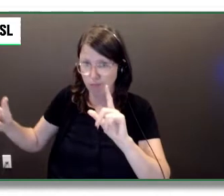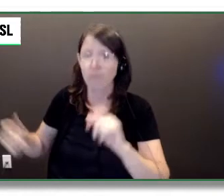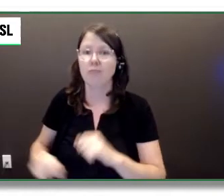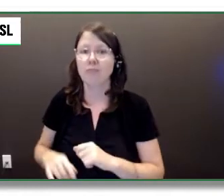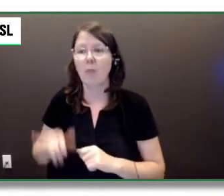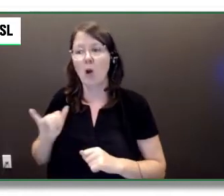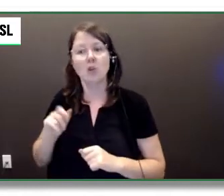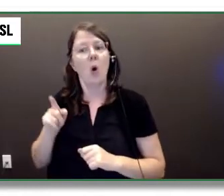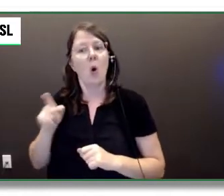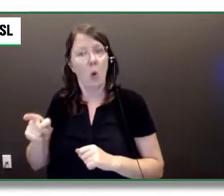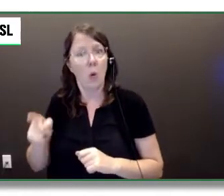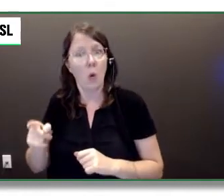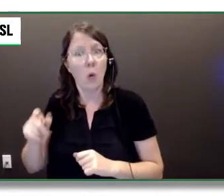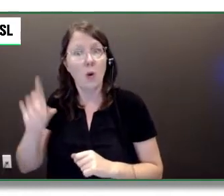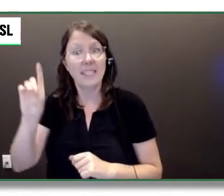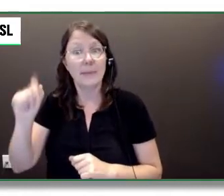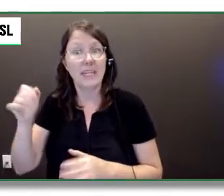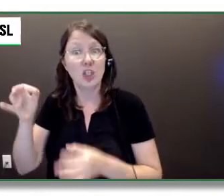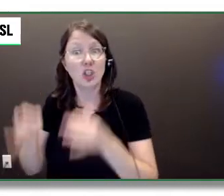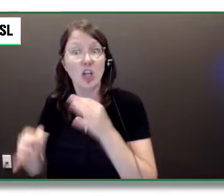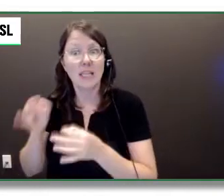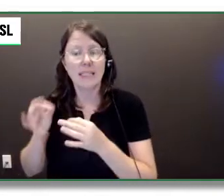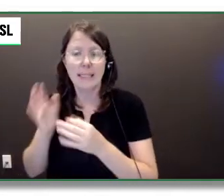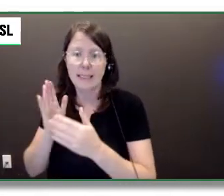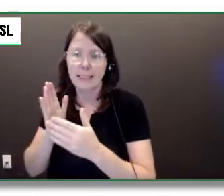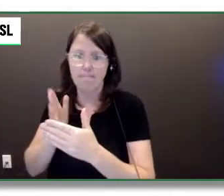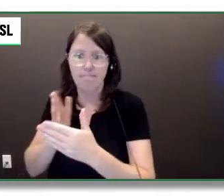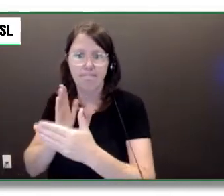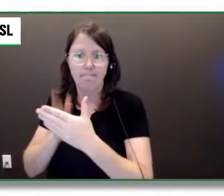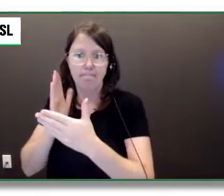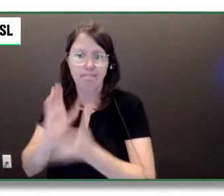politic. It's not just trying to give people rights under the existing systems